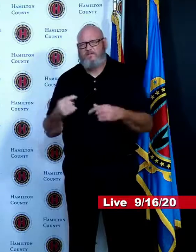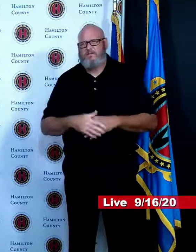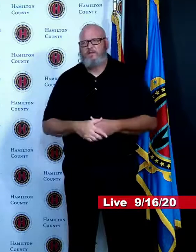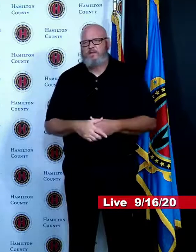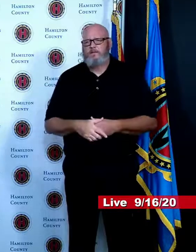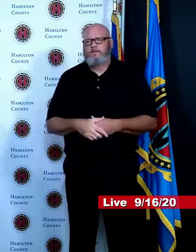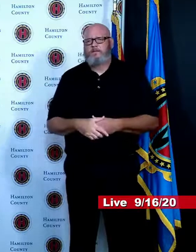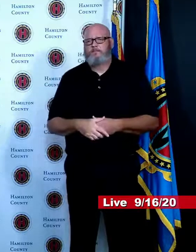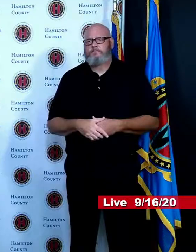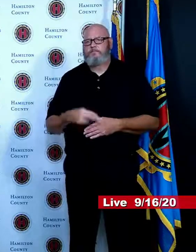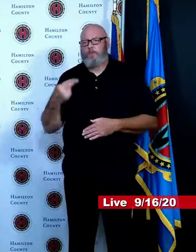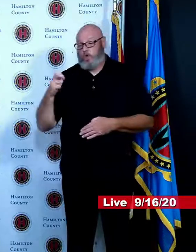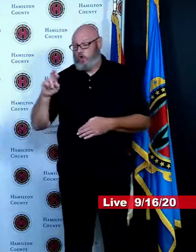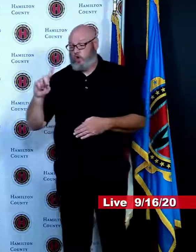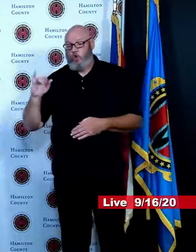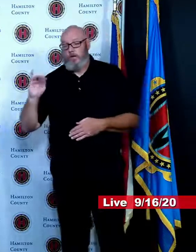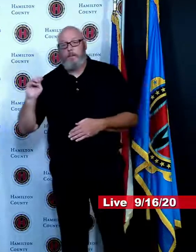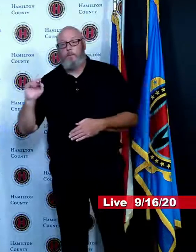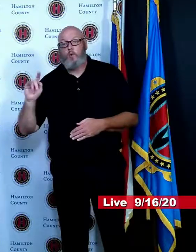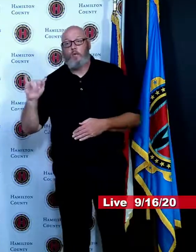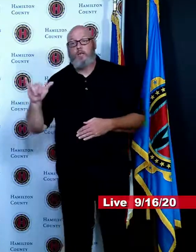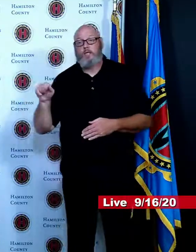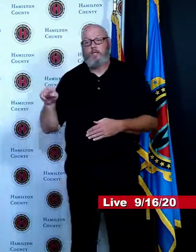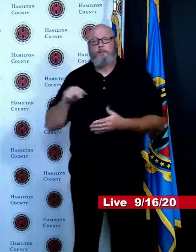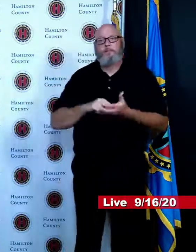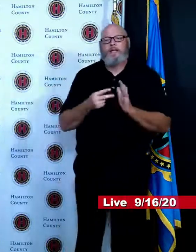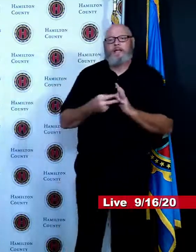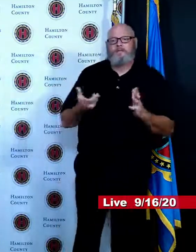immunity is that percentage of individuals in immunity in